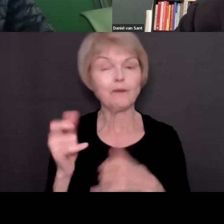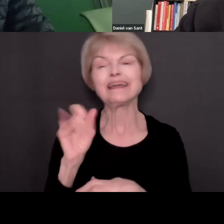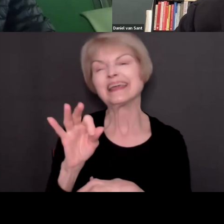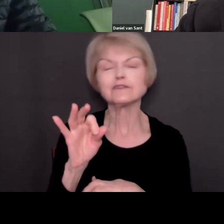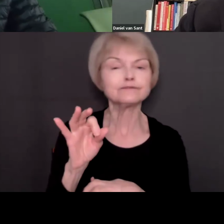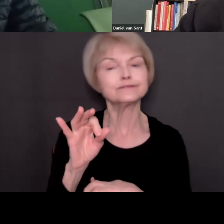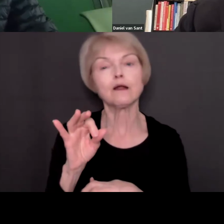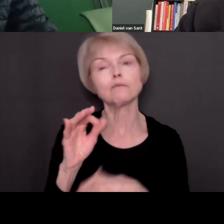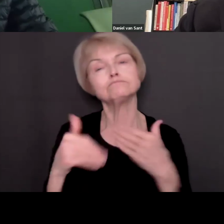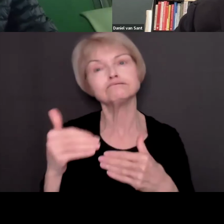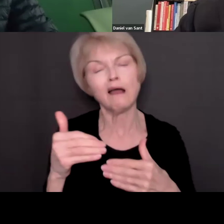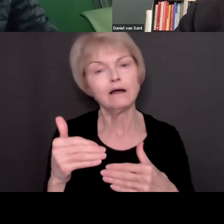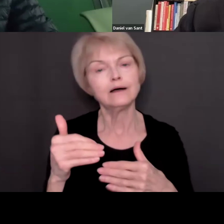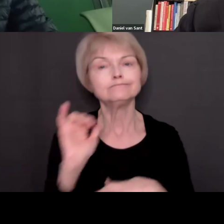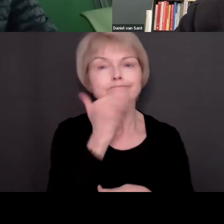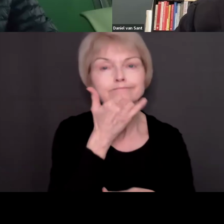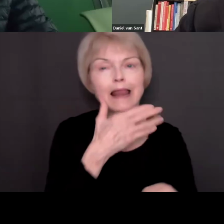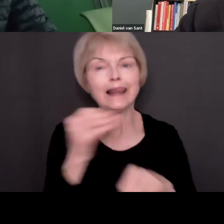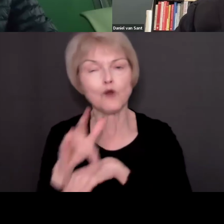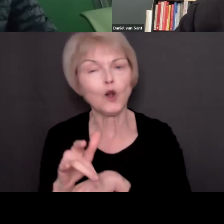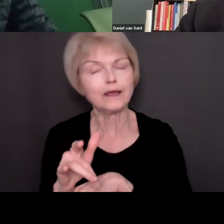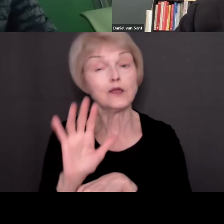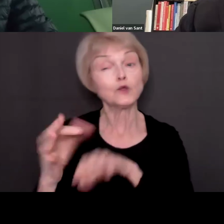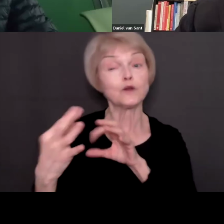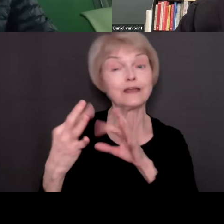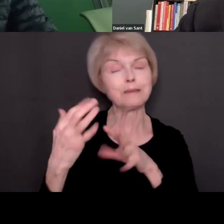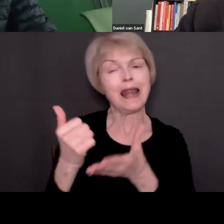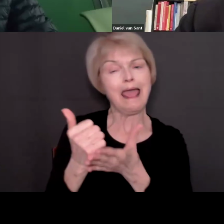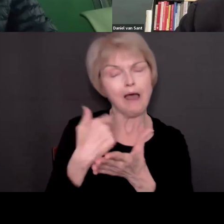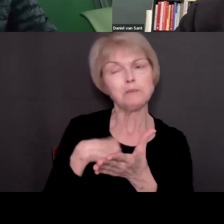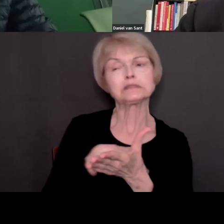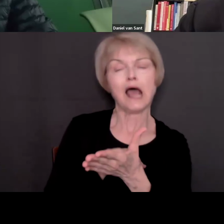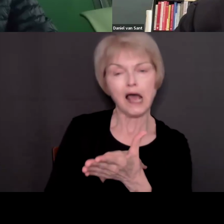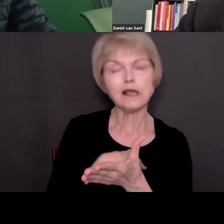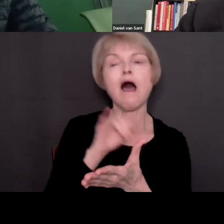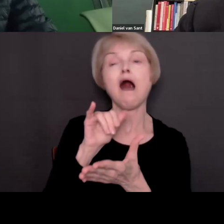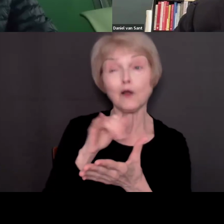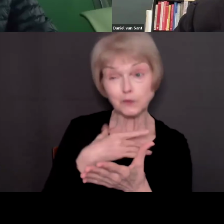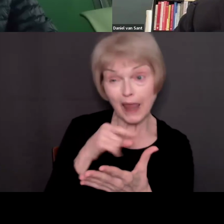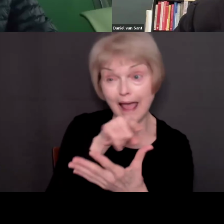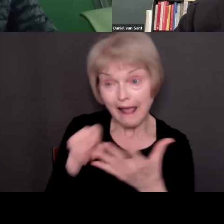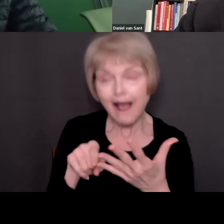and this feedback form really helps us in terms of what you liked and what we can improve on. So Katie will go ahead